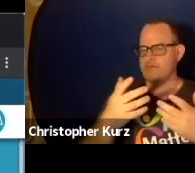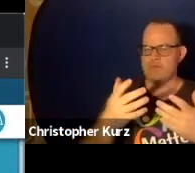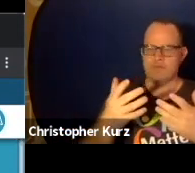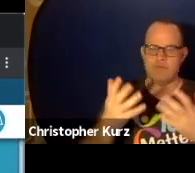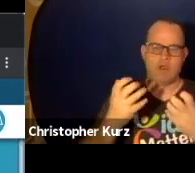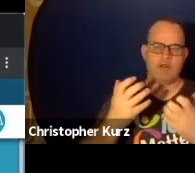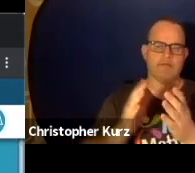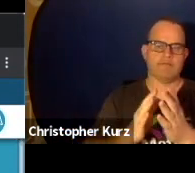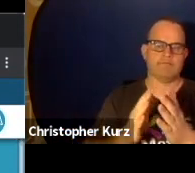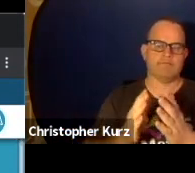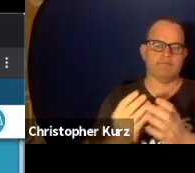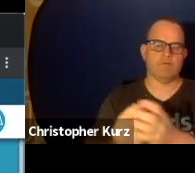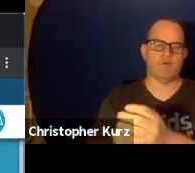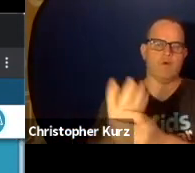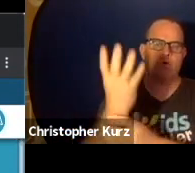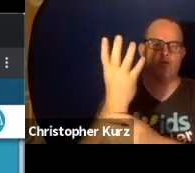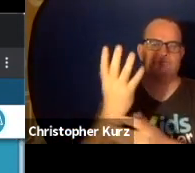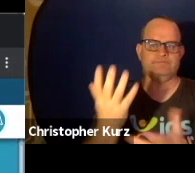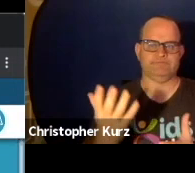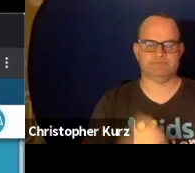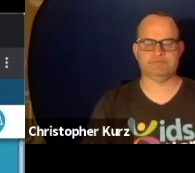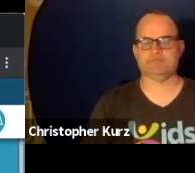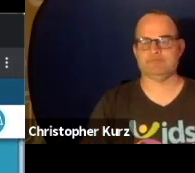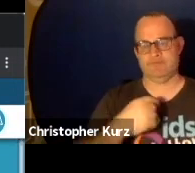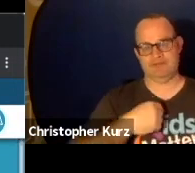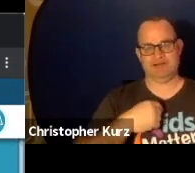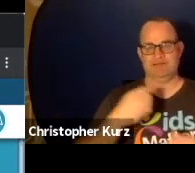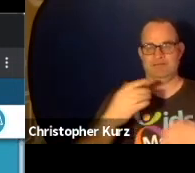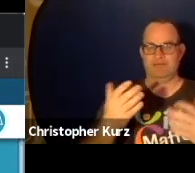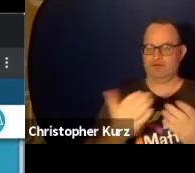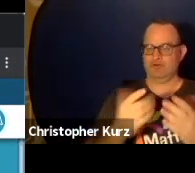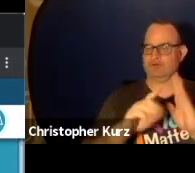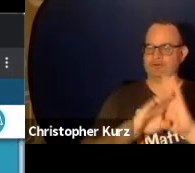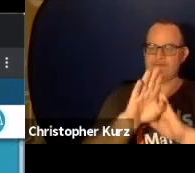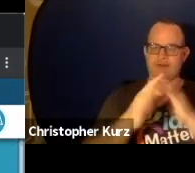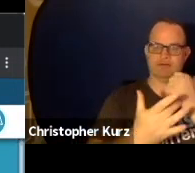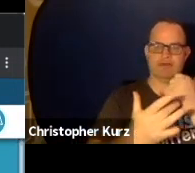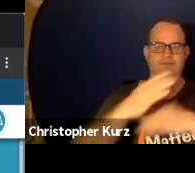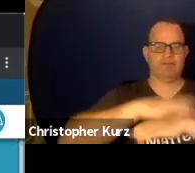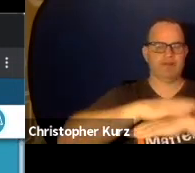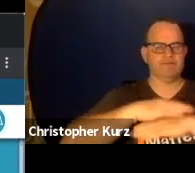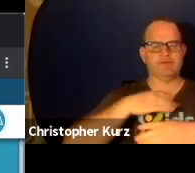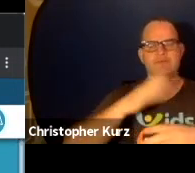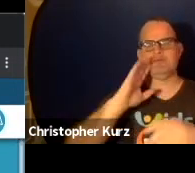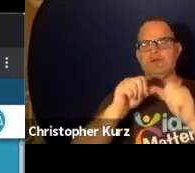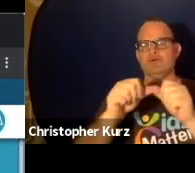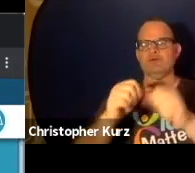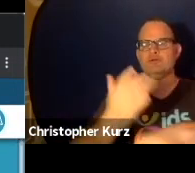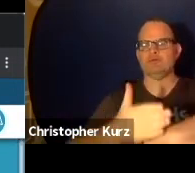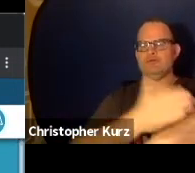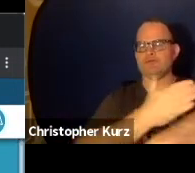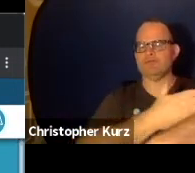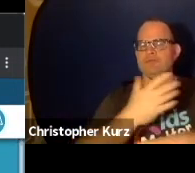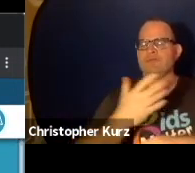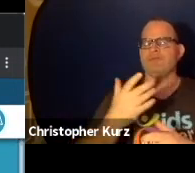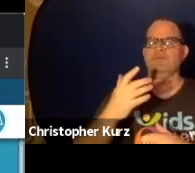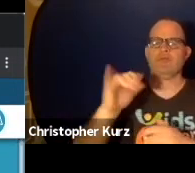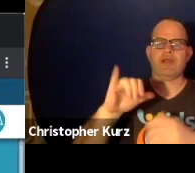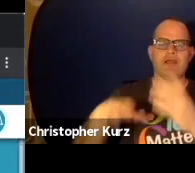a splinter of this software and that's totally fine as well. If your school or institution would like to create